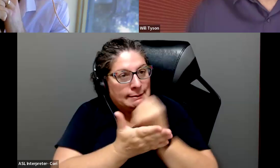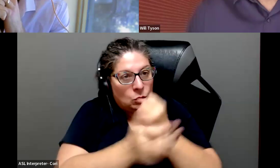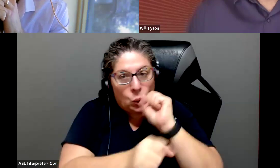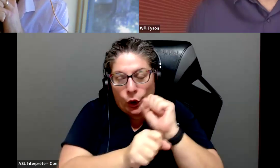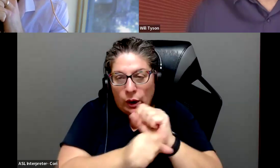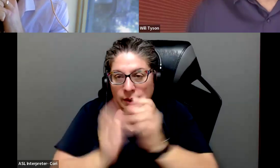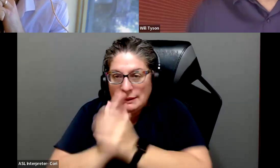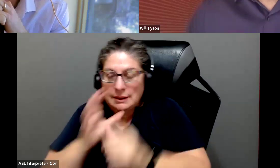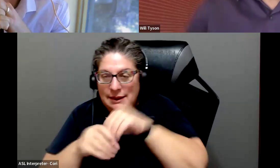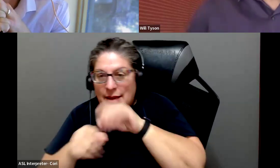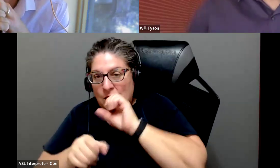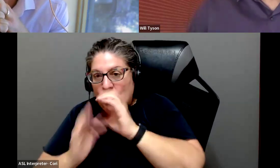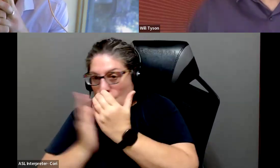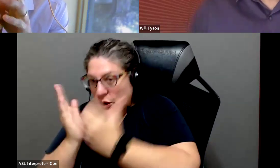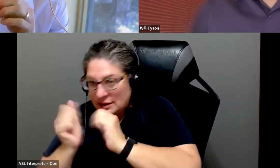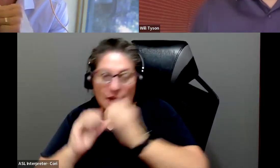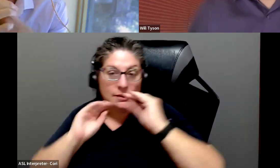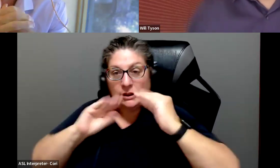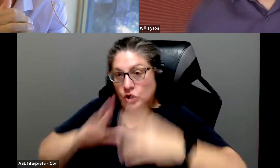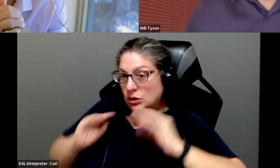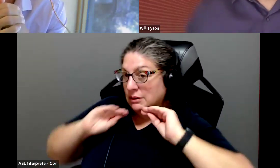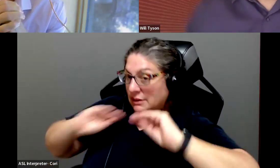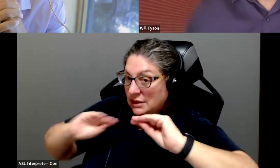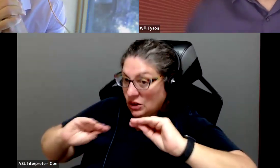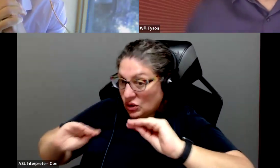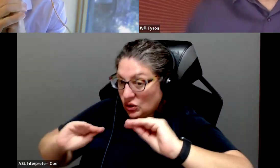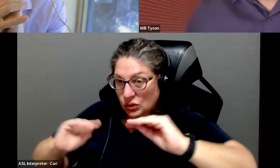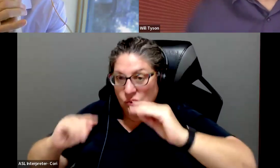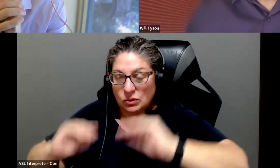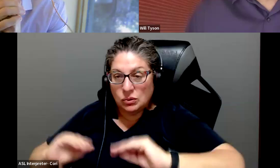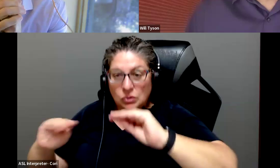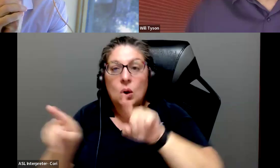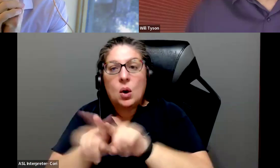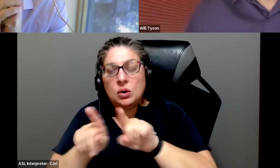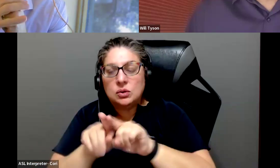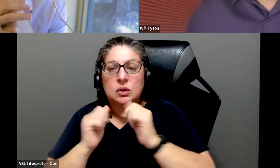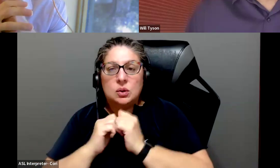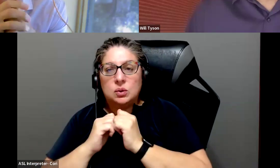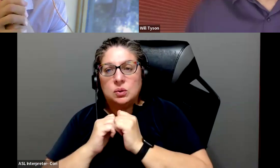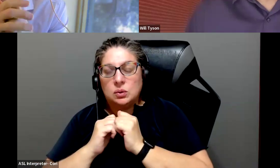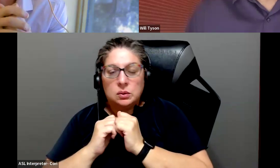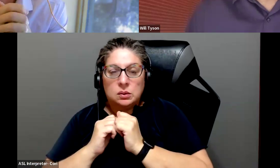But also how they are taught by teachers, and how these skills